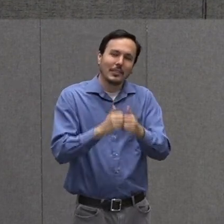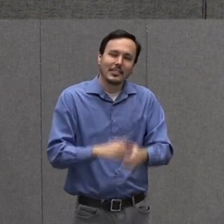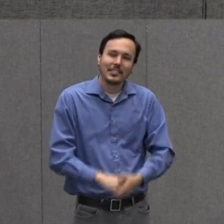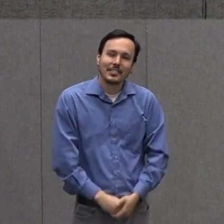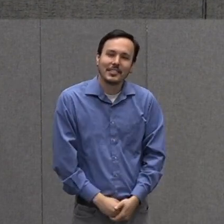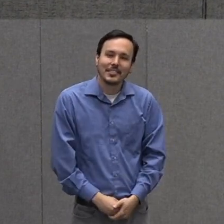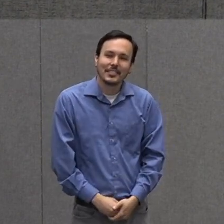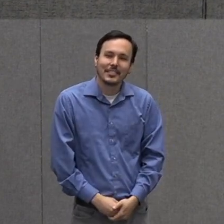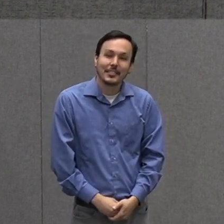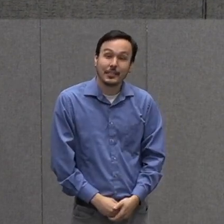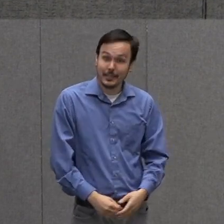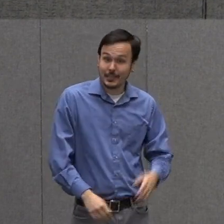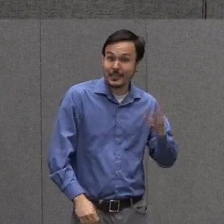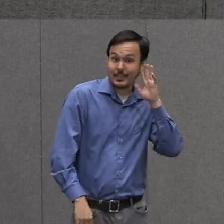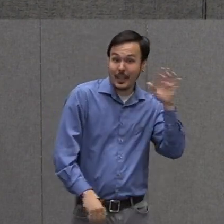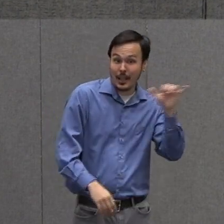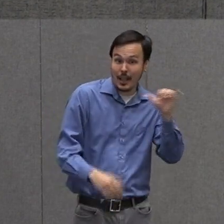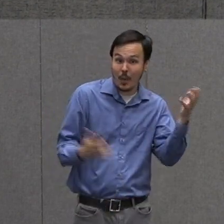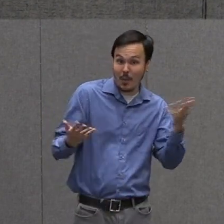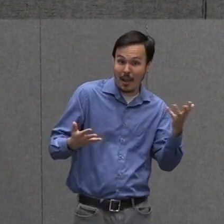This is how it goes, listen carefully.